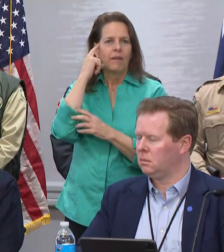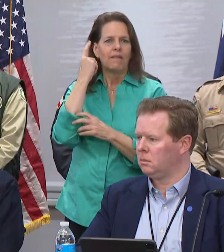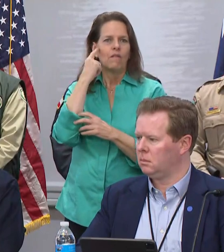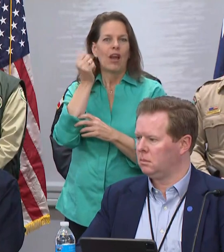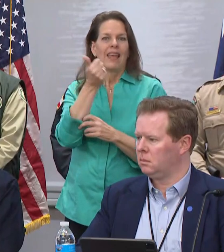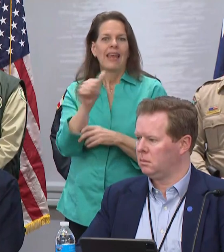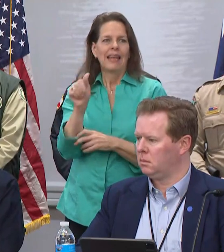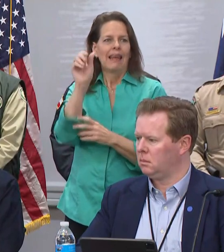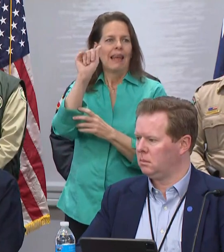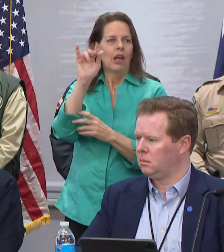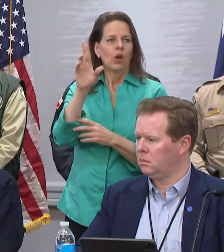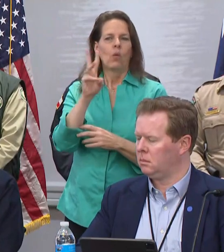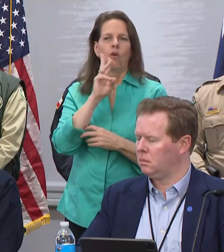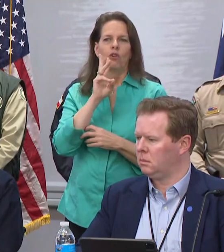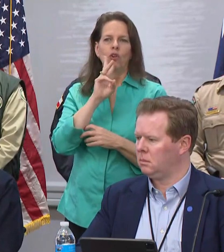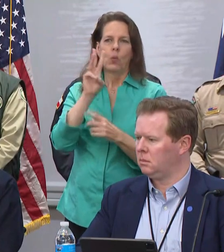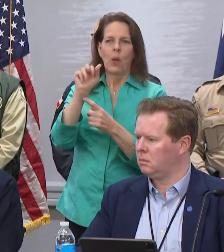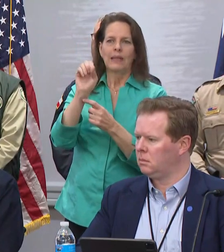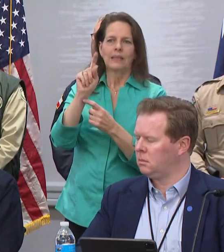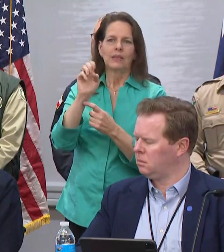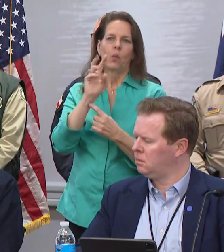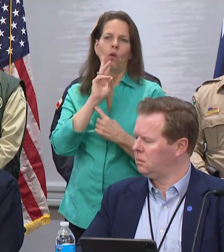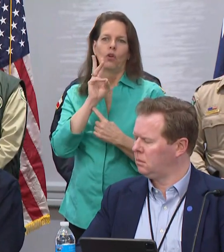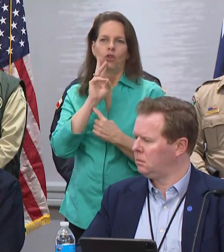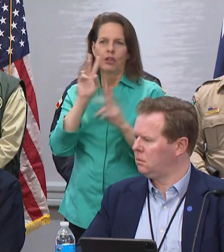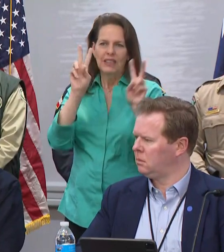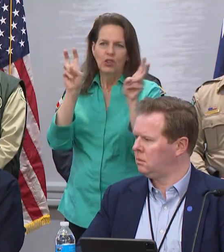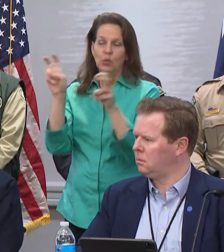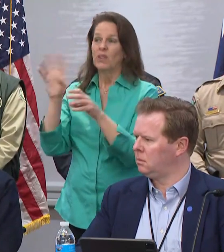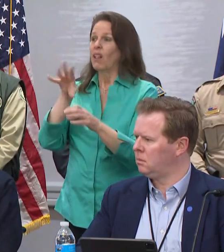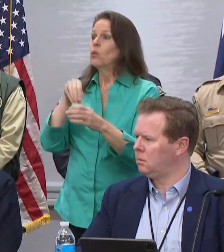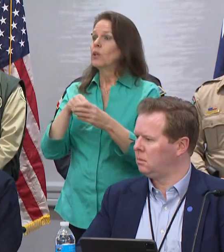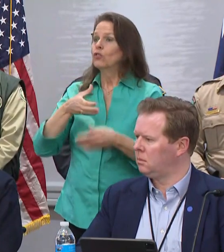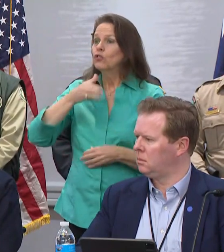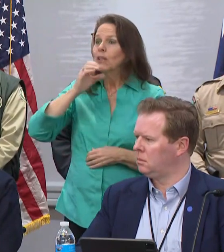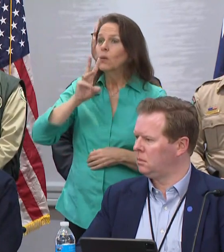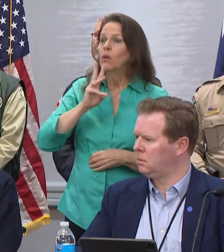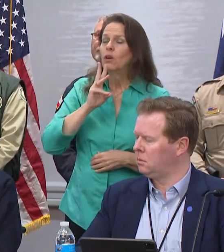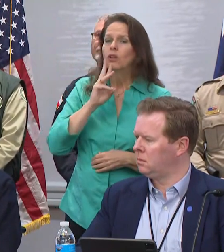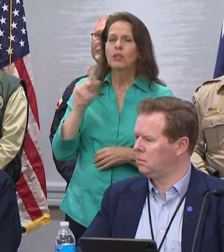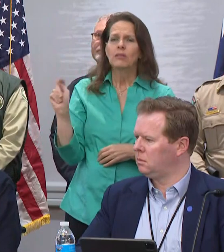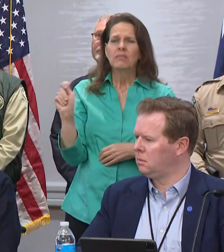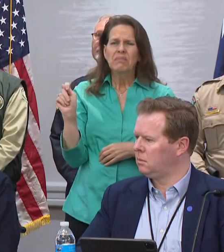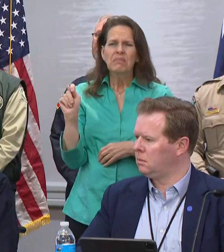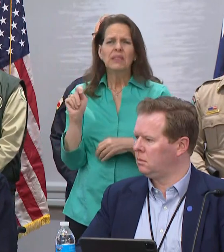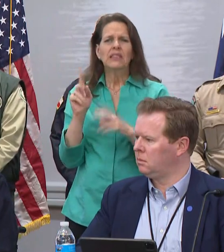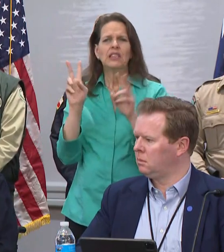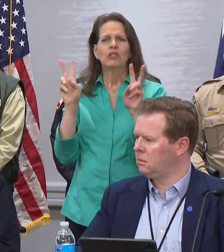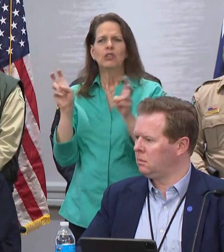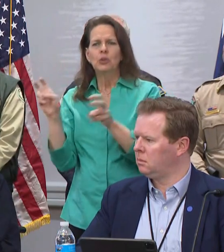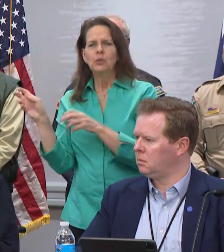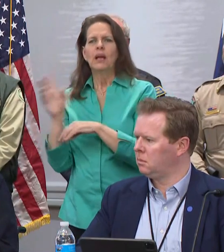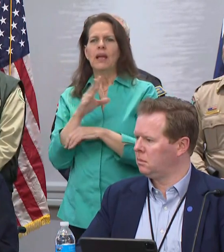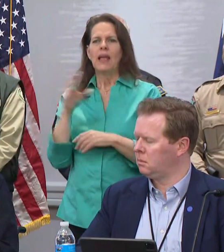water or waste related issues, including drinking water, wastewater issues, and emergency response activities.